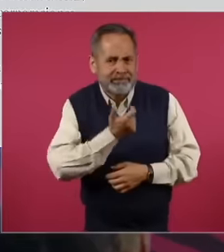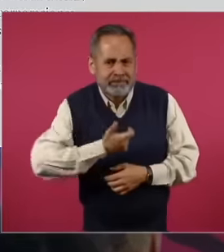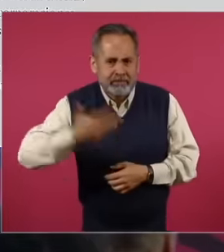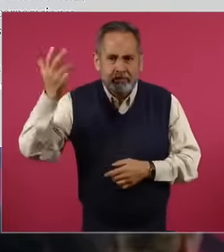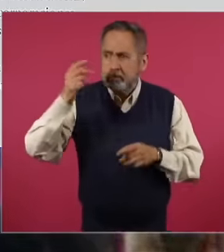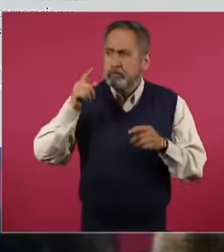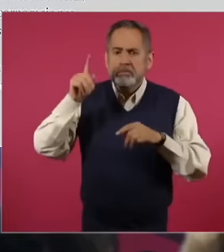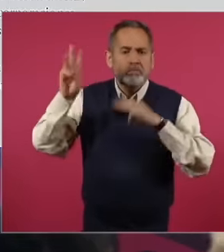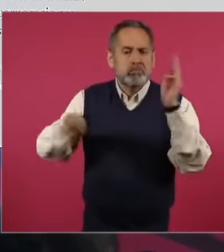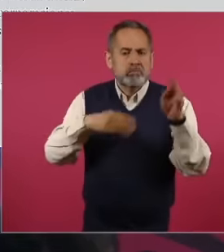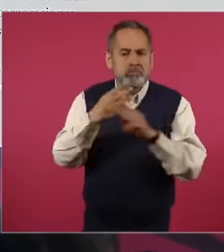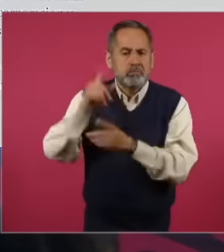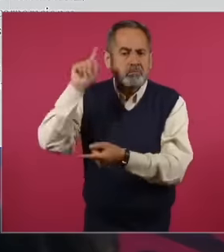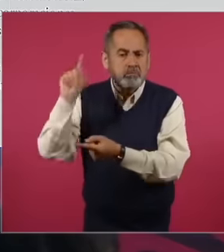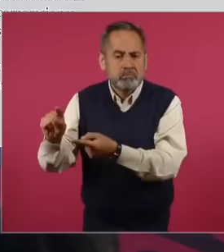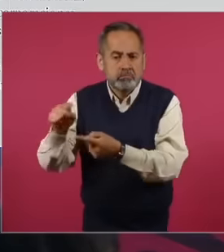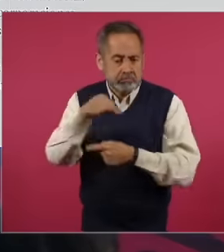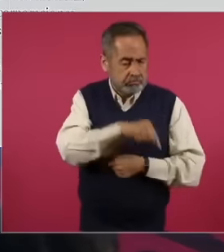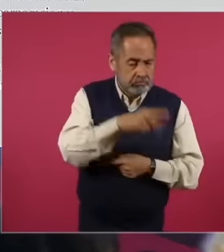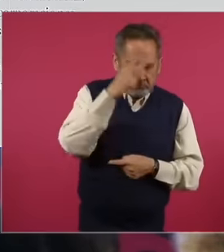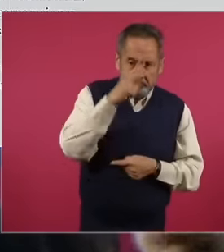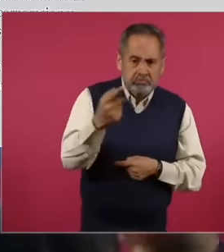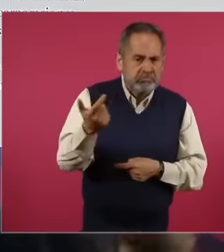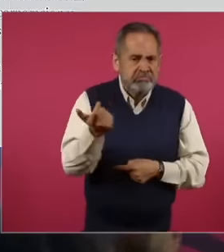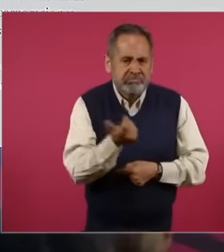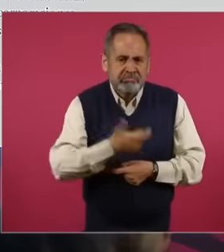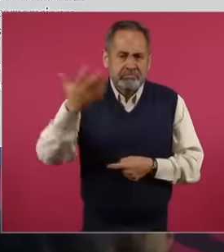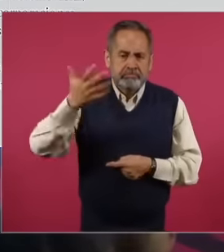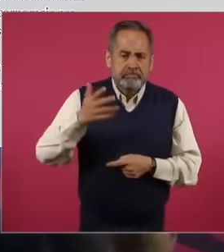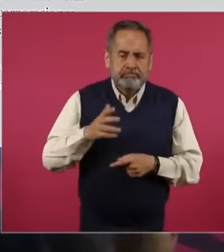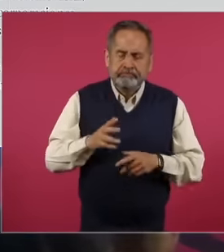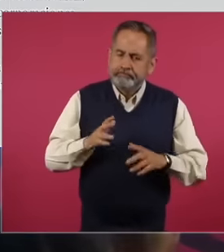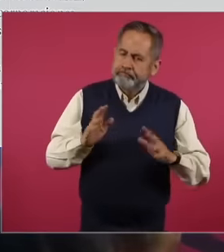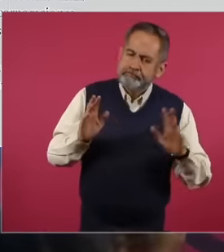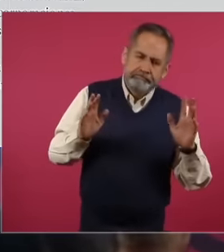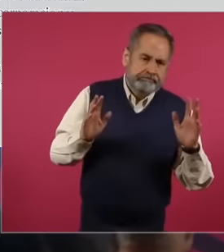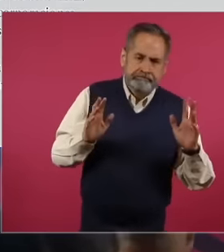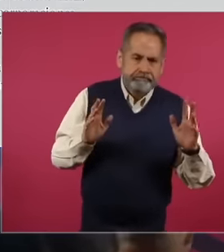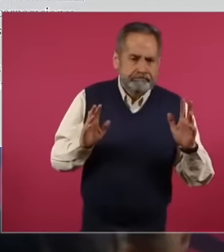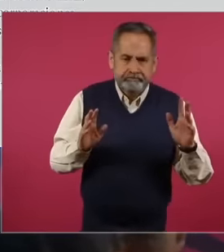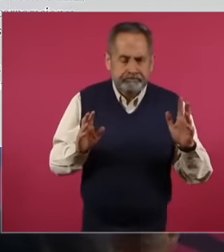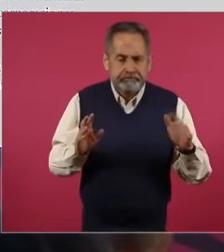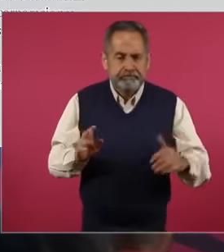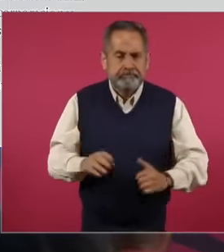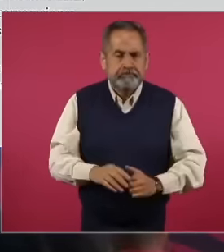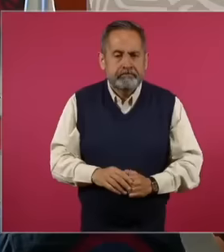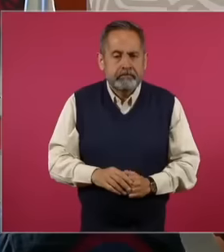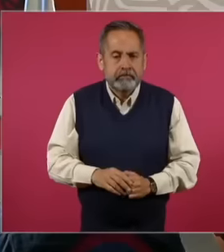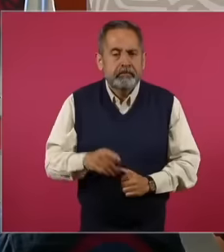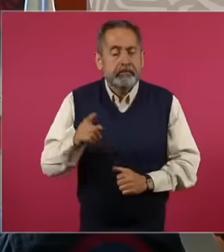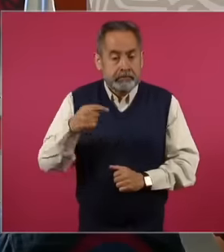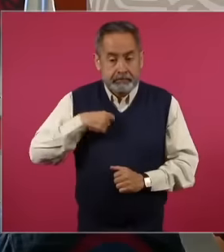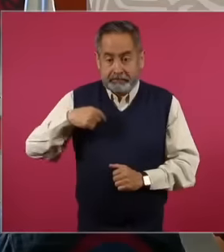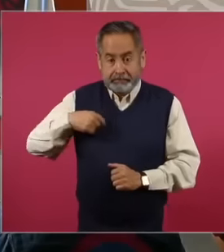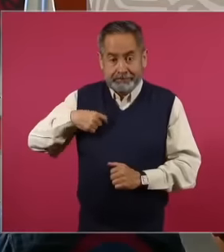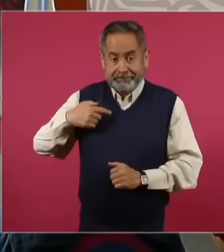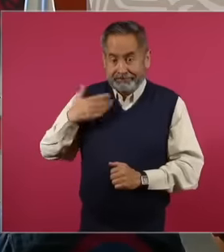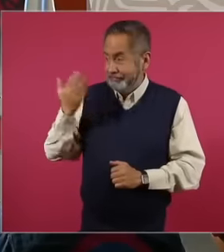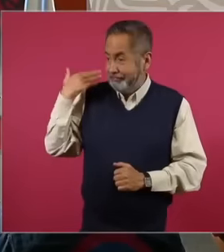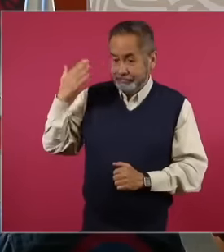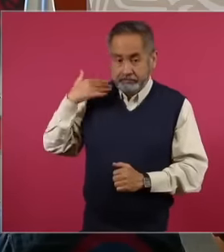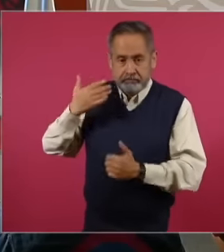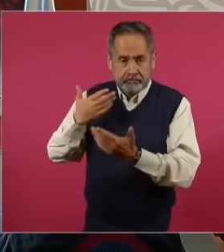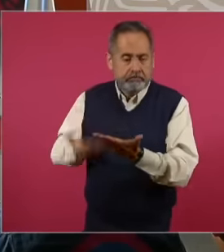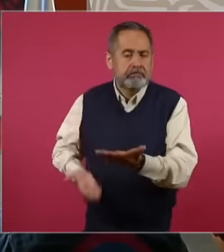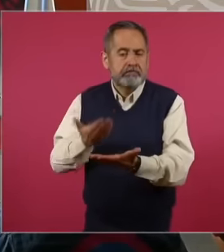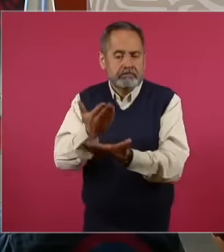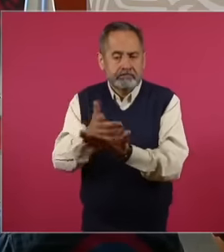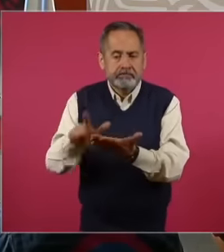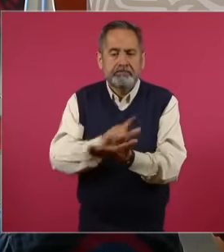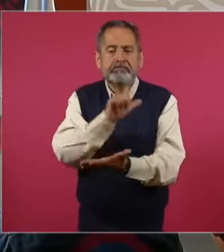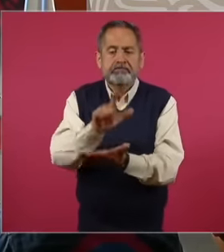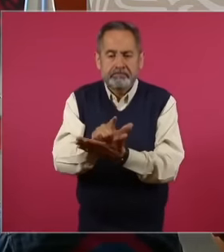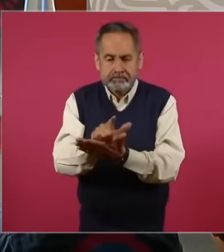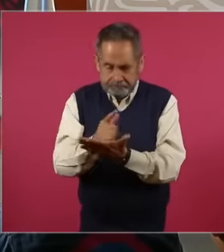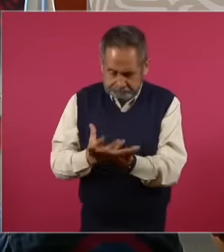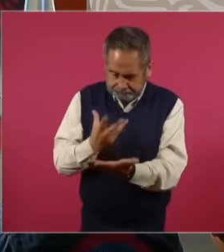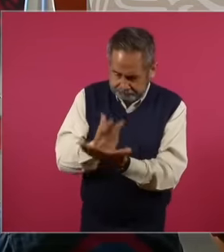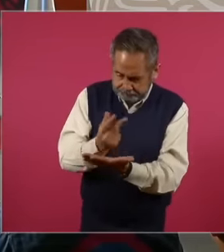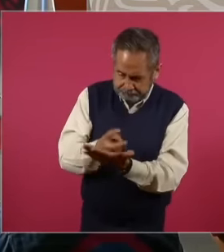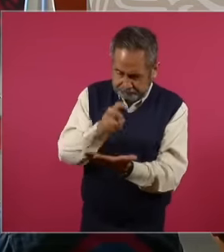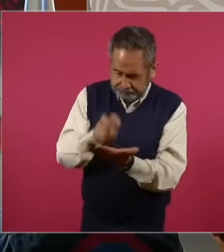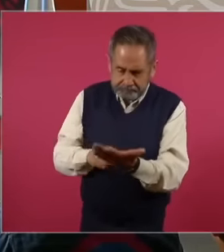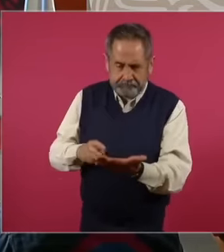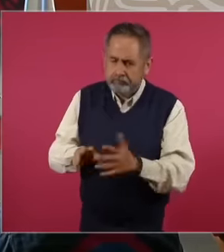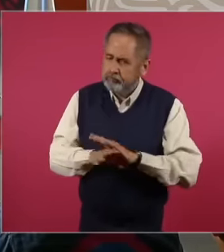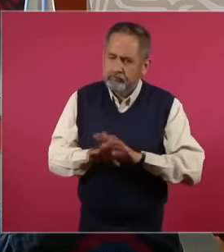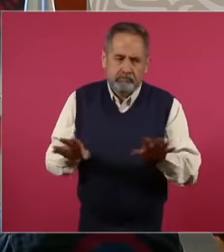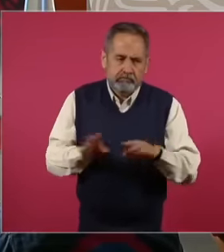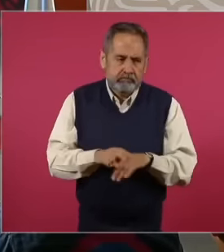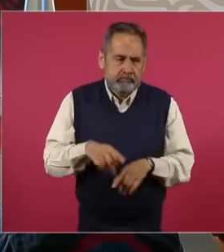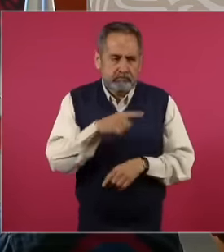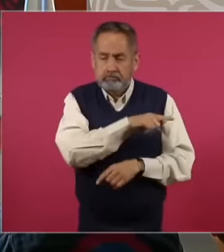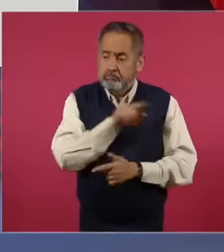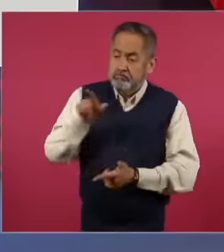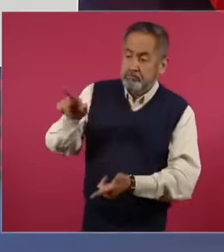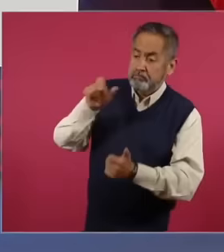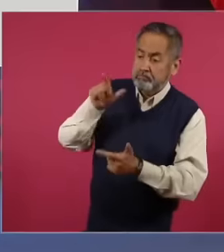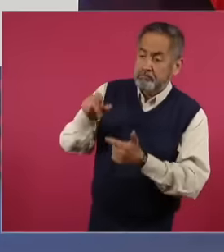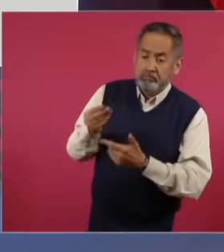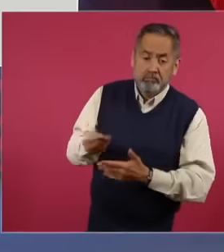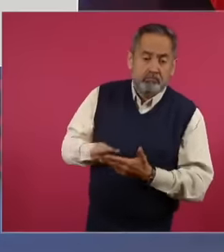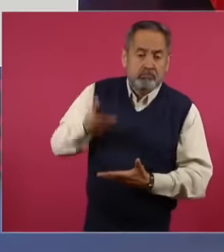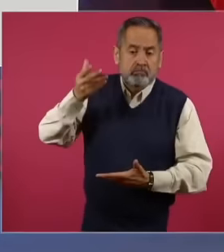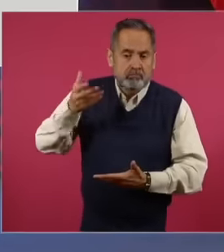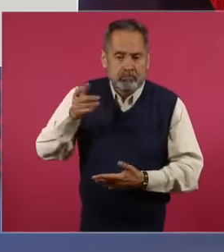world and We made a modification to the law and we managed to reduce the collection